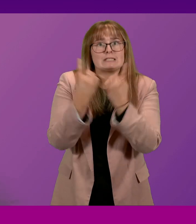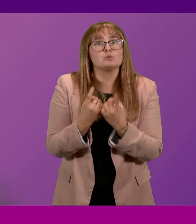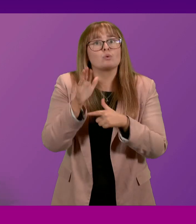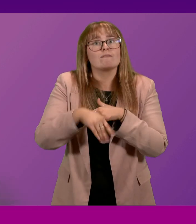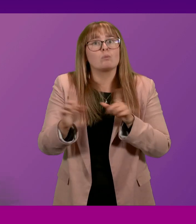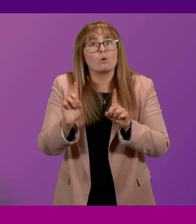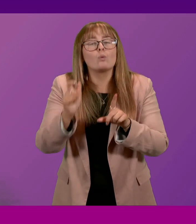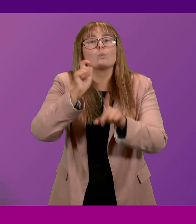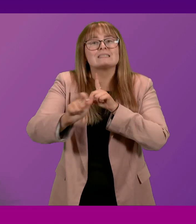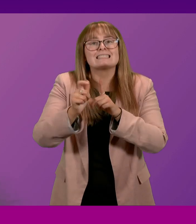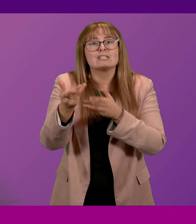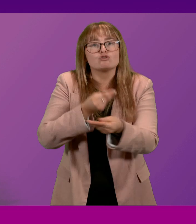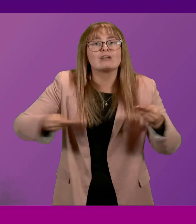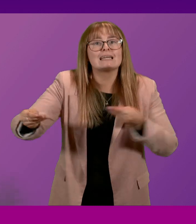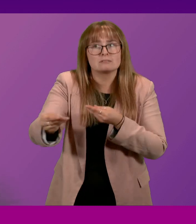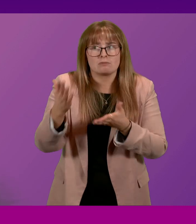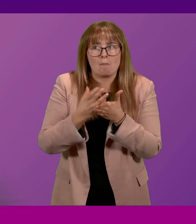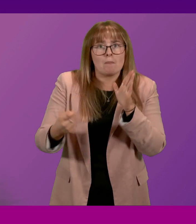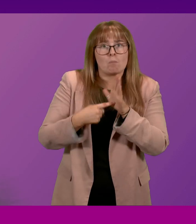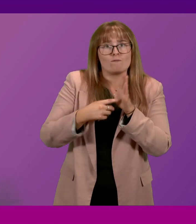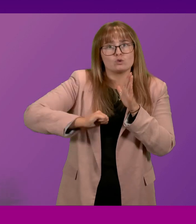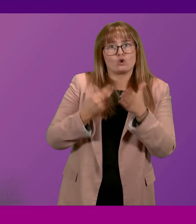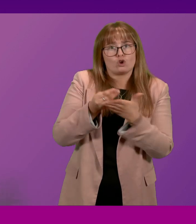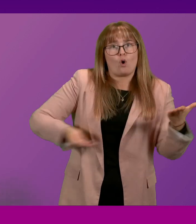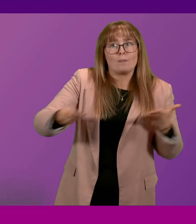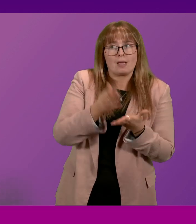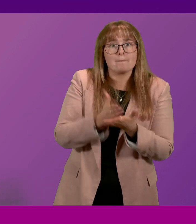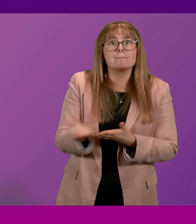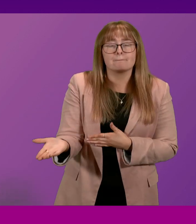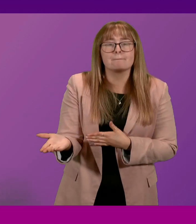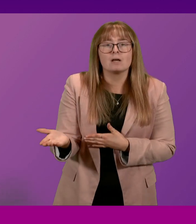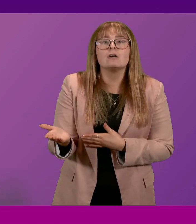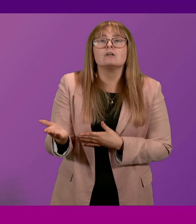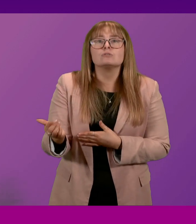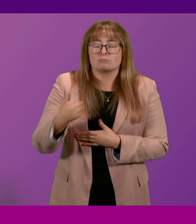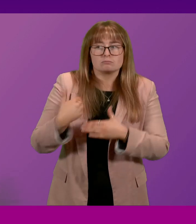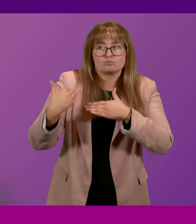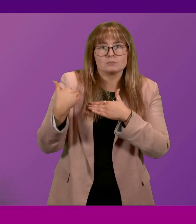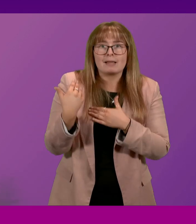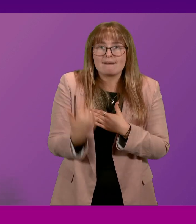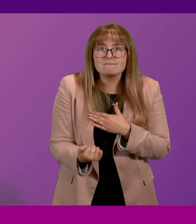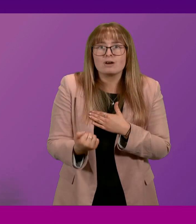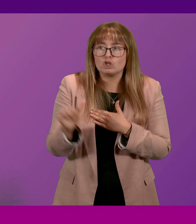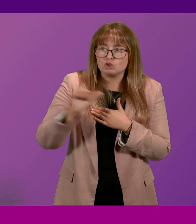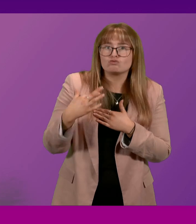the whisky trade, which matters to the Scottish economy. I have a duty to represent Scotland and